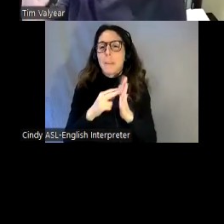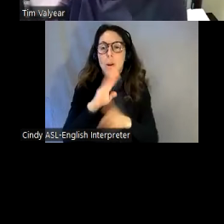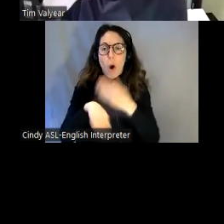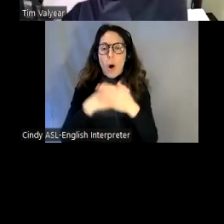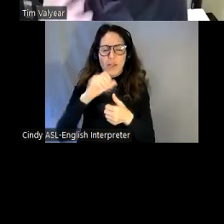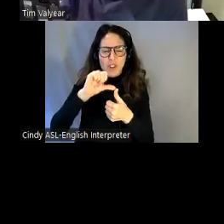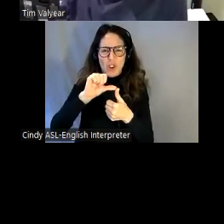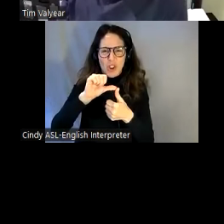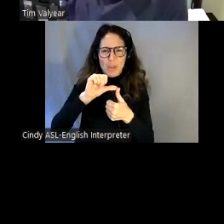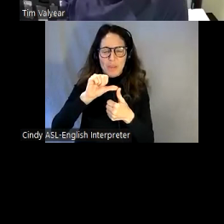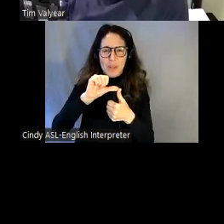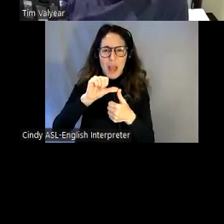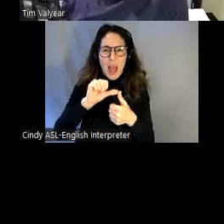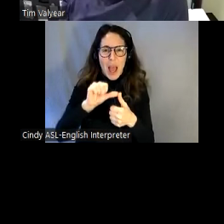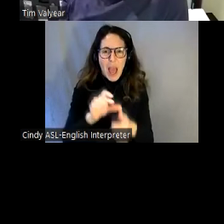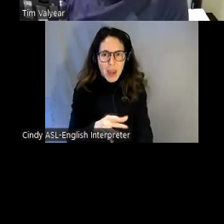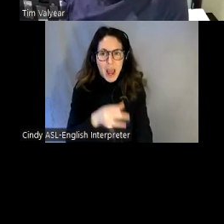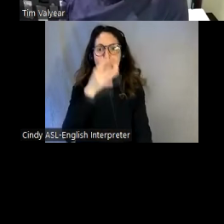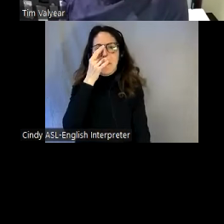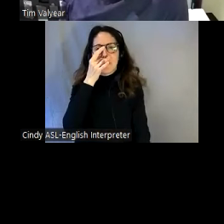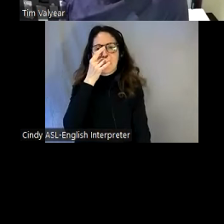wash your hands. Don't try to get a clean part of the